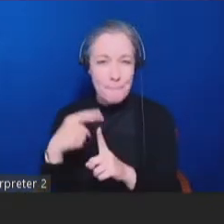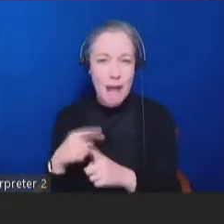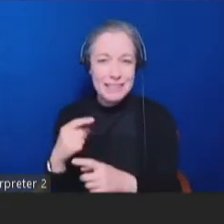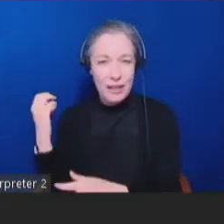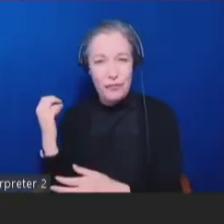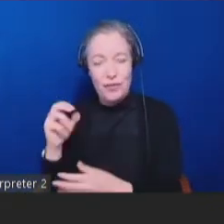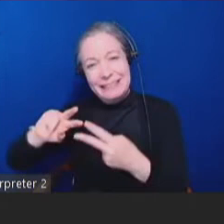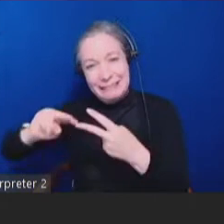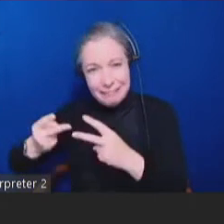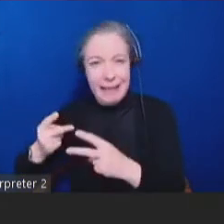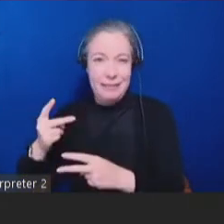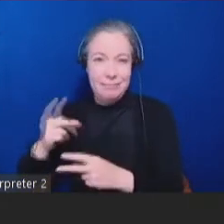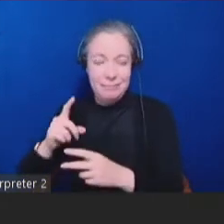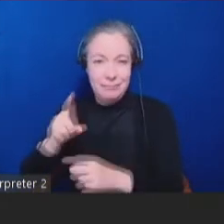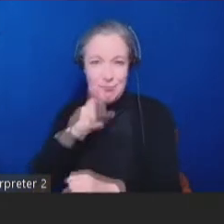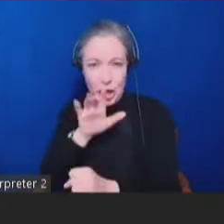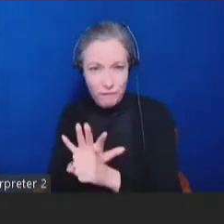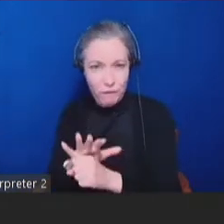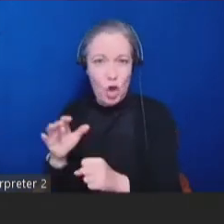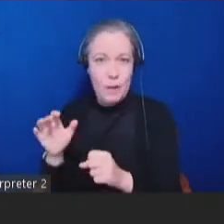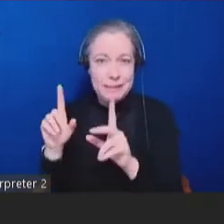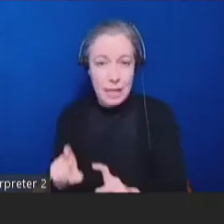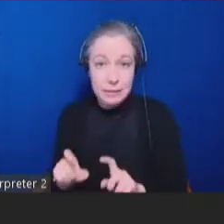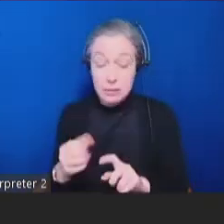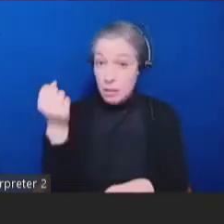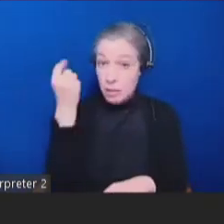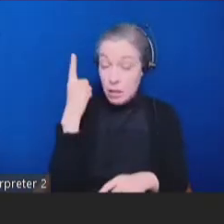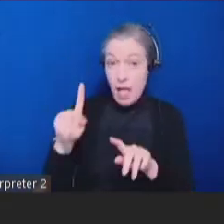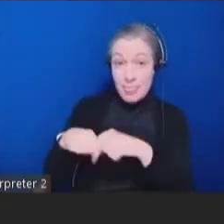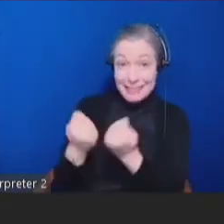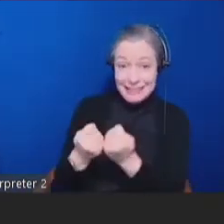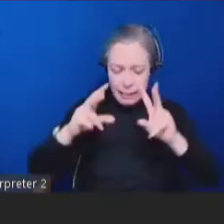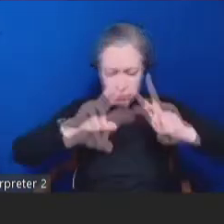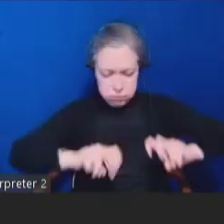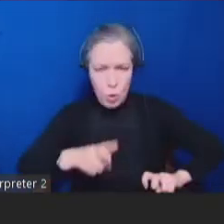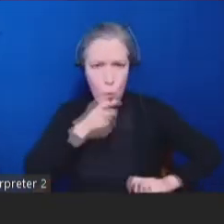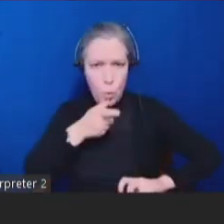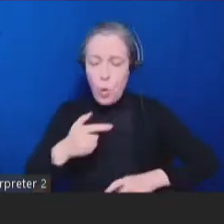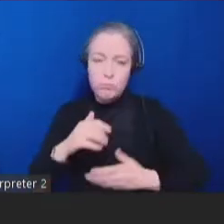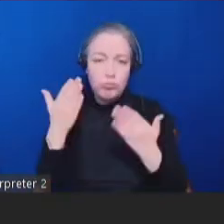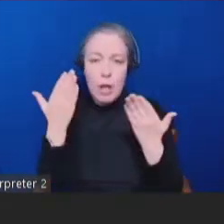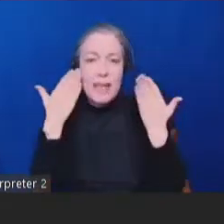teams that are blinded to both the clinical results as well as the assay results. So,